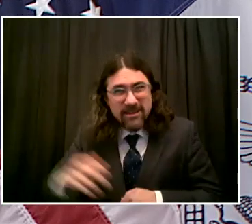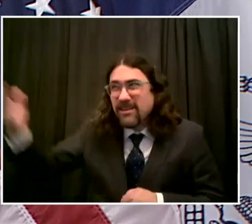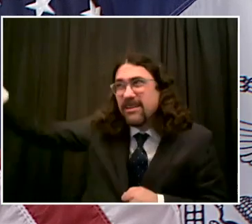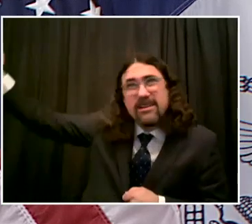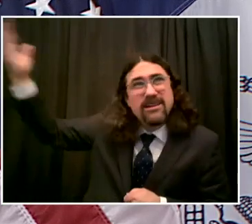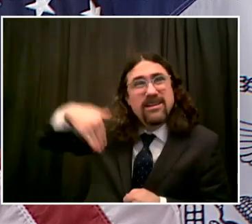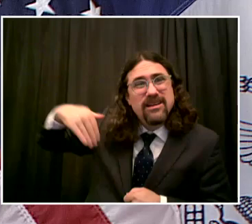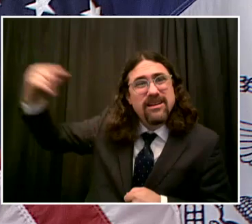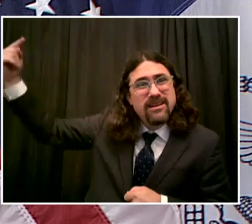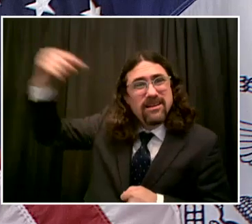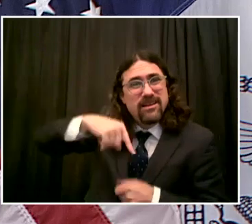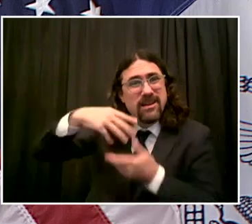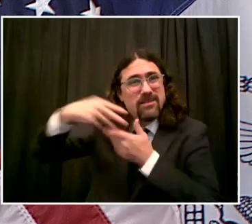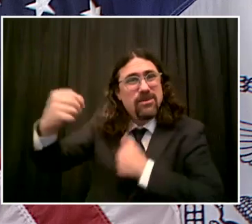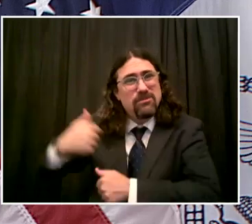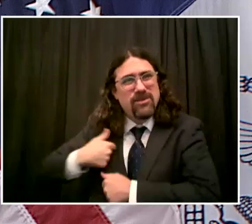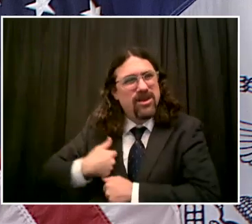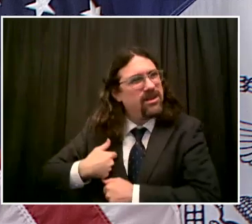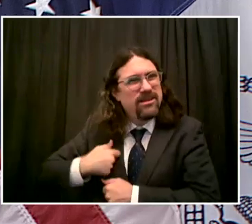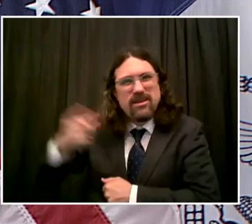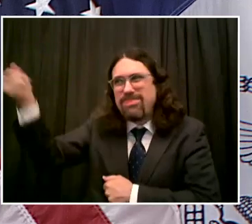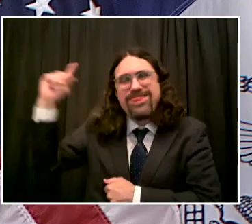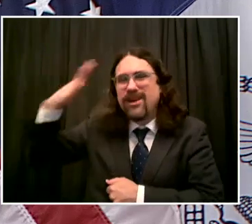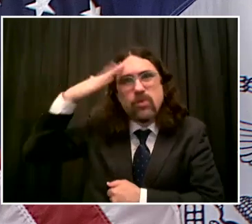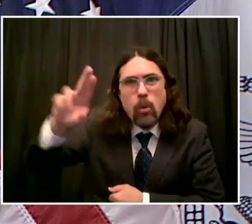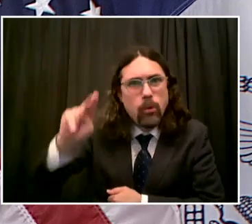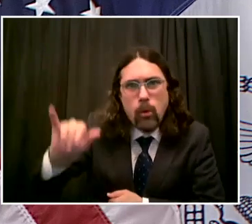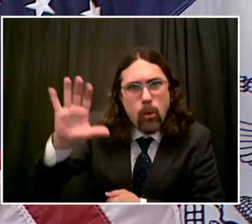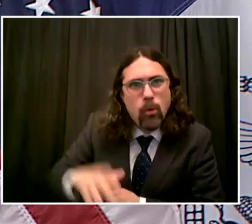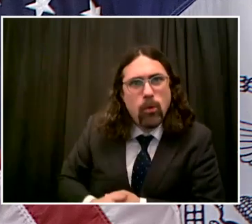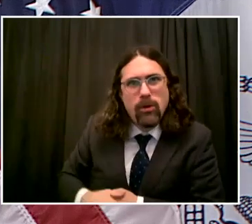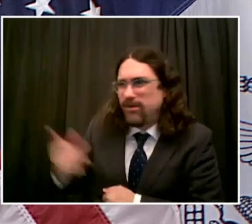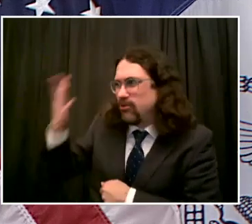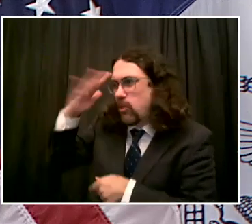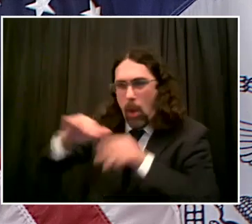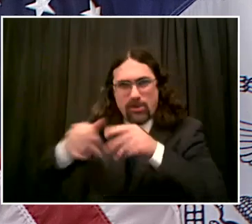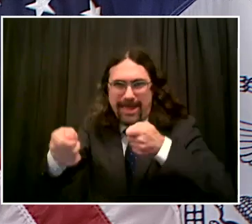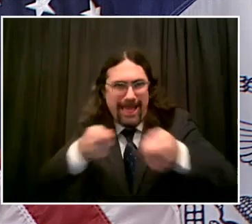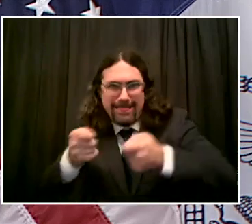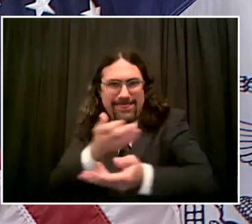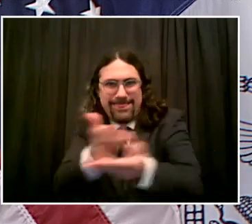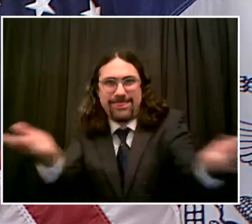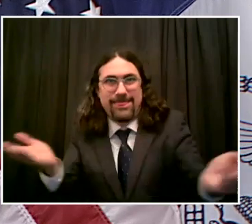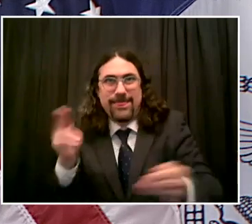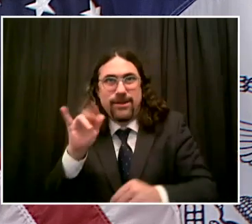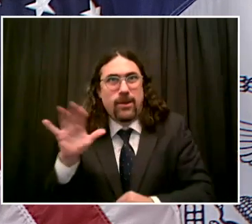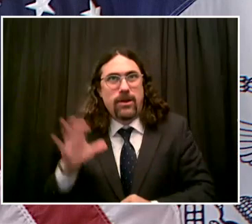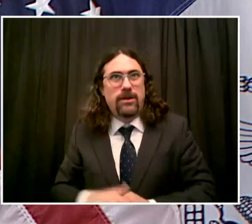WITH LOADED WEAPSON AND PUT DEUNR HORRIBLE STRESS REALLY